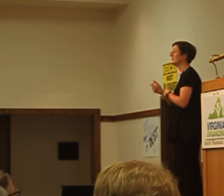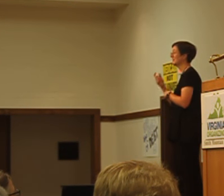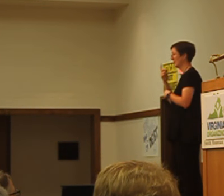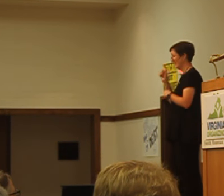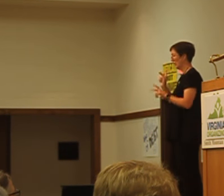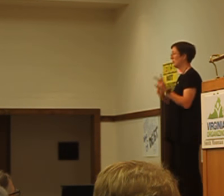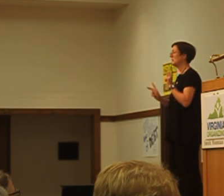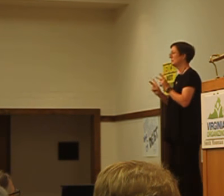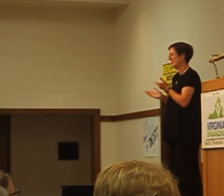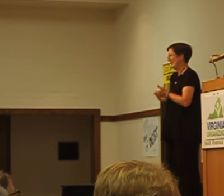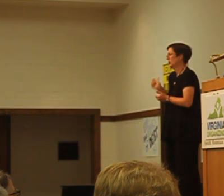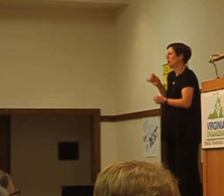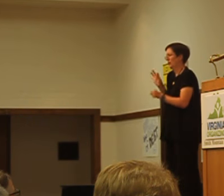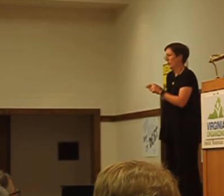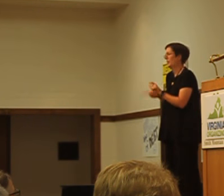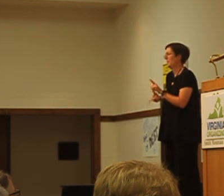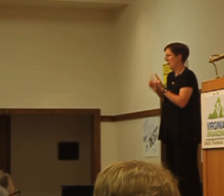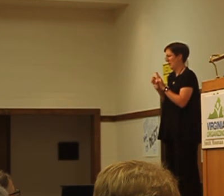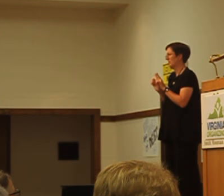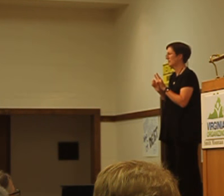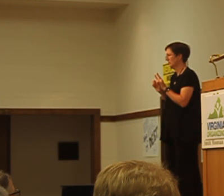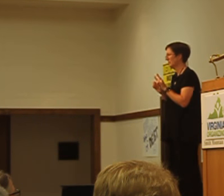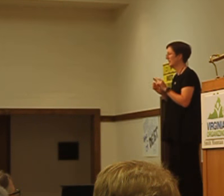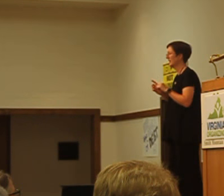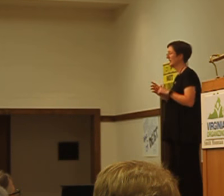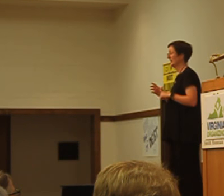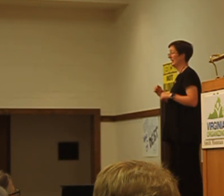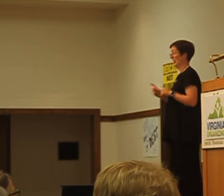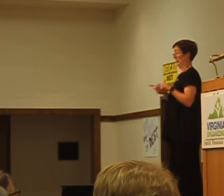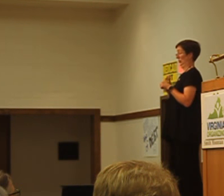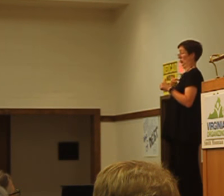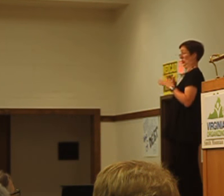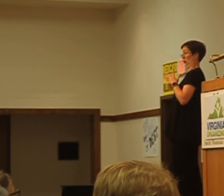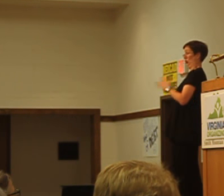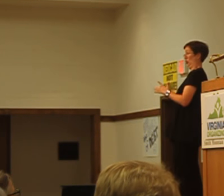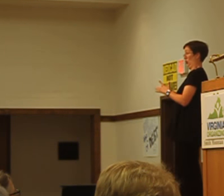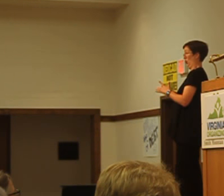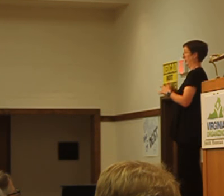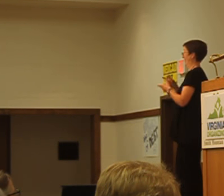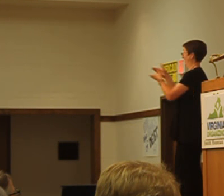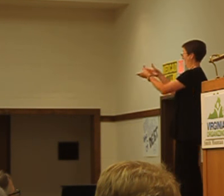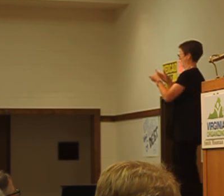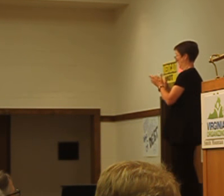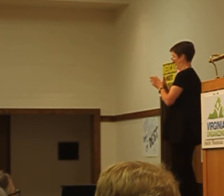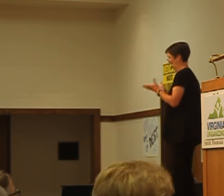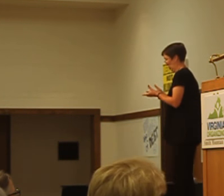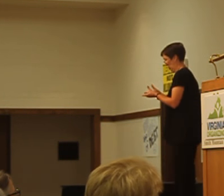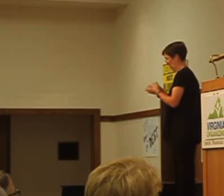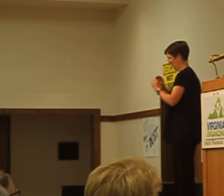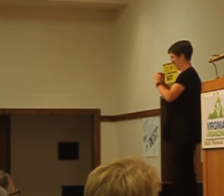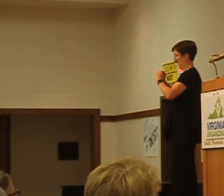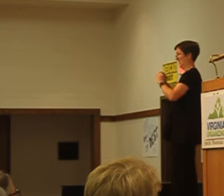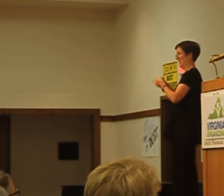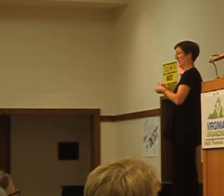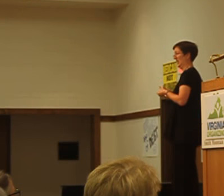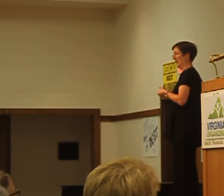to get their rights back to vote. Like I said, when I started out the first time, it was a book. Then it cut down to like five pages, I think,